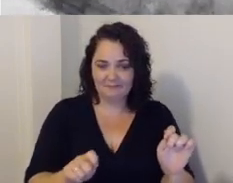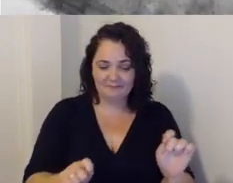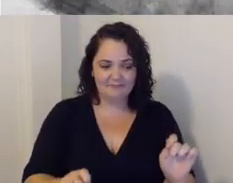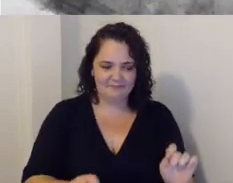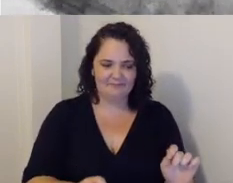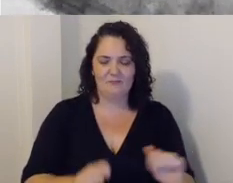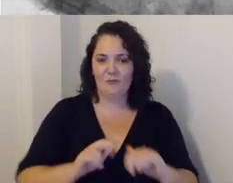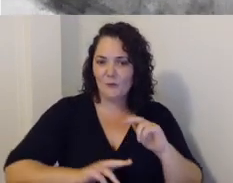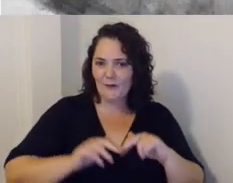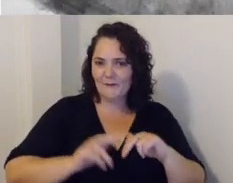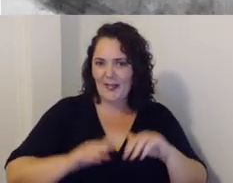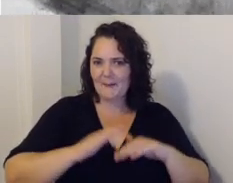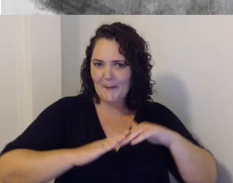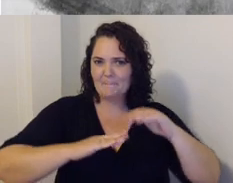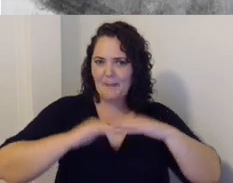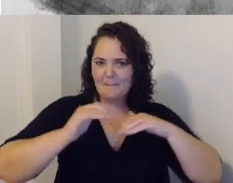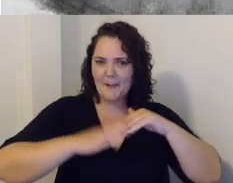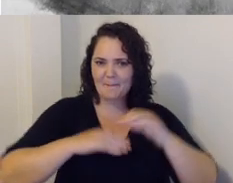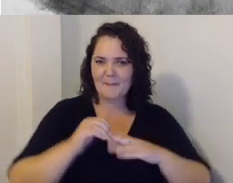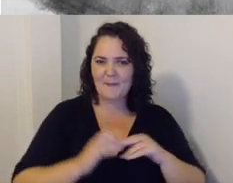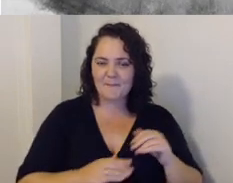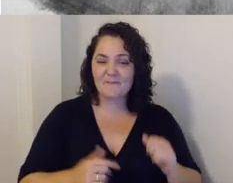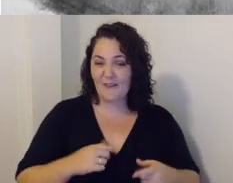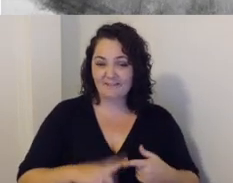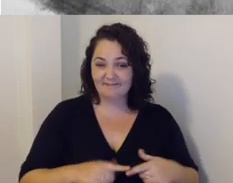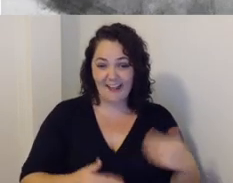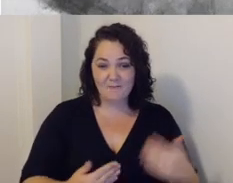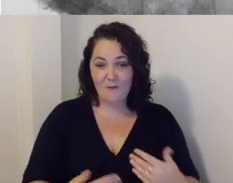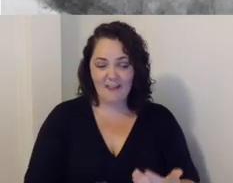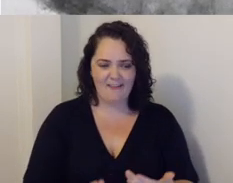shapes as I develop this drawing and I'll just keep going and I'm not afraid to just